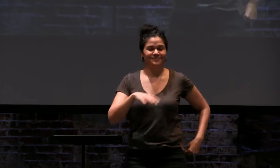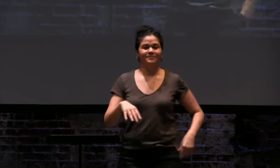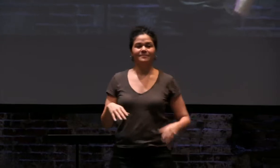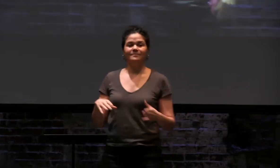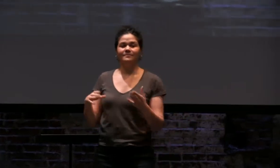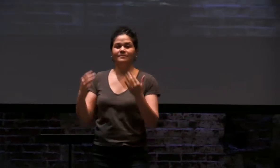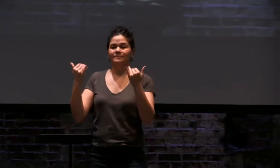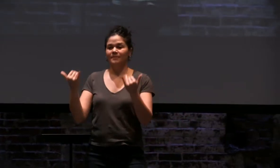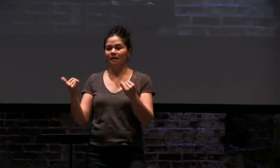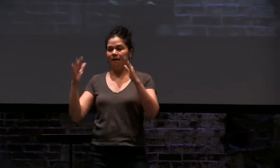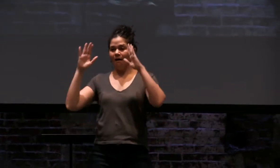Thank you.